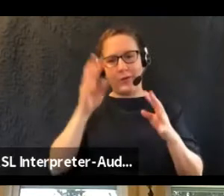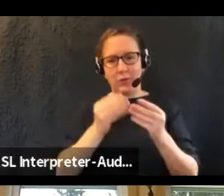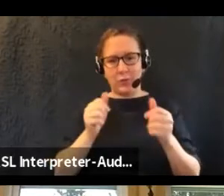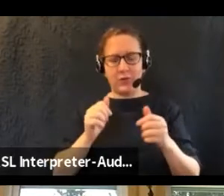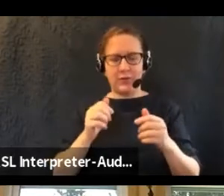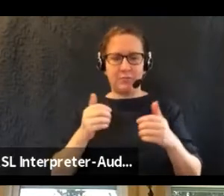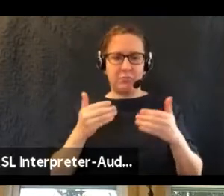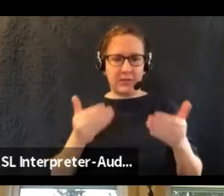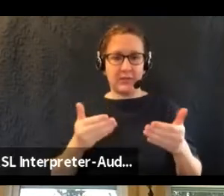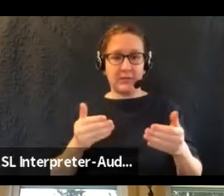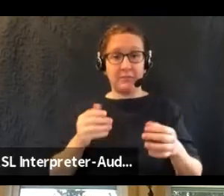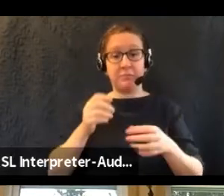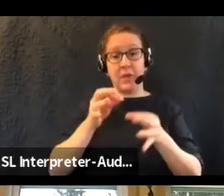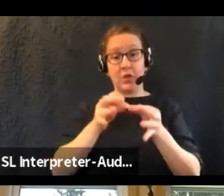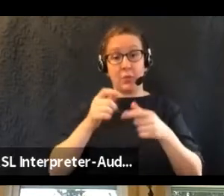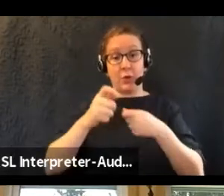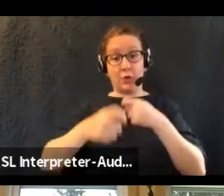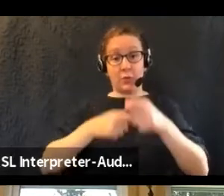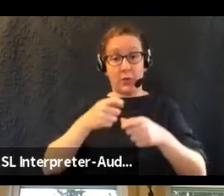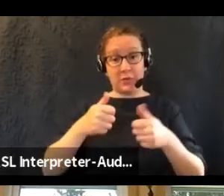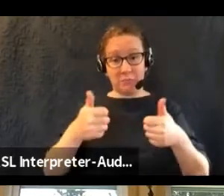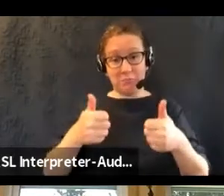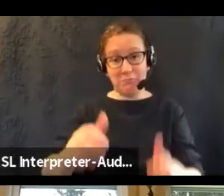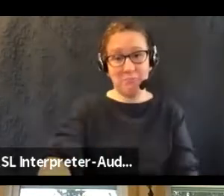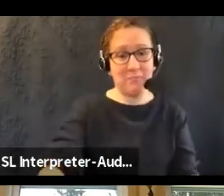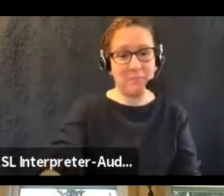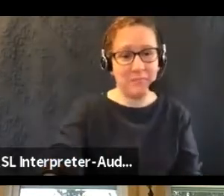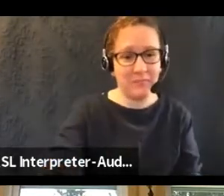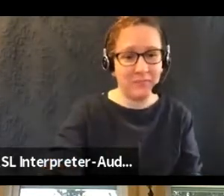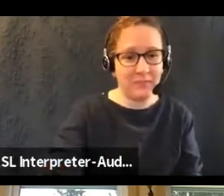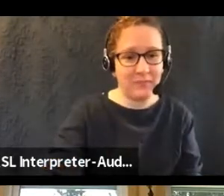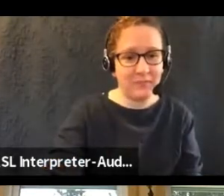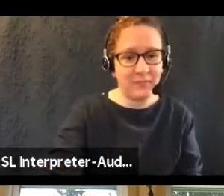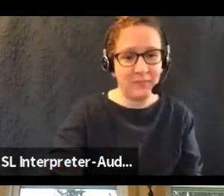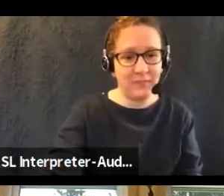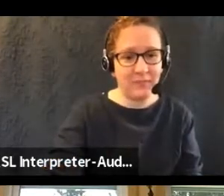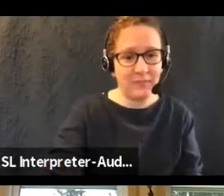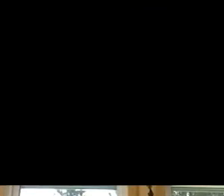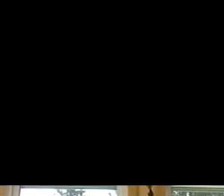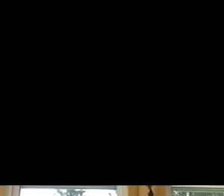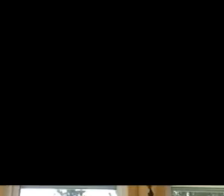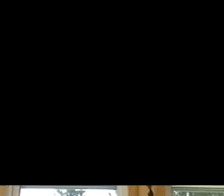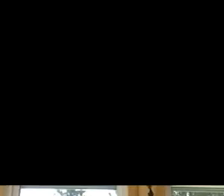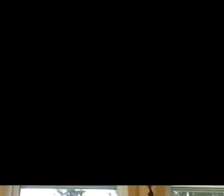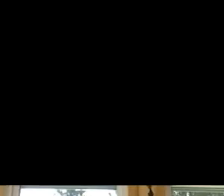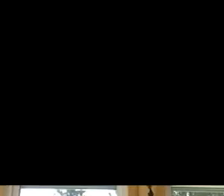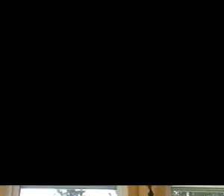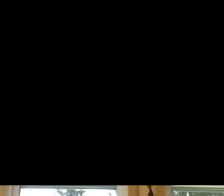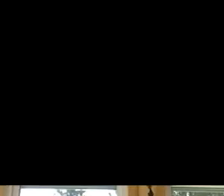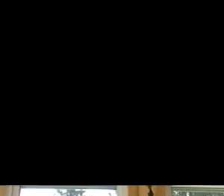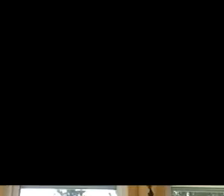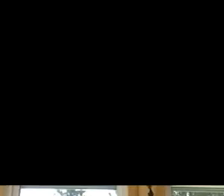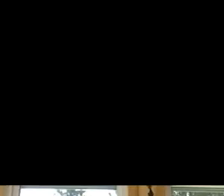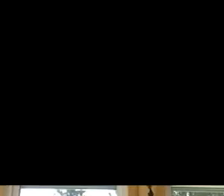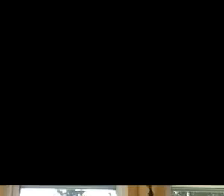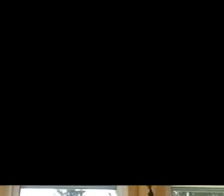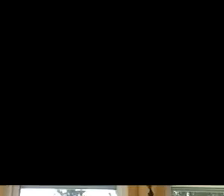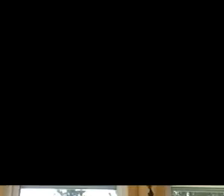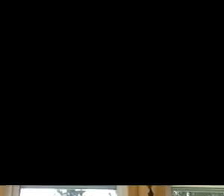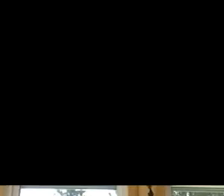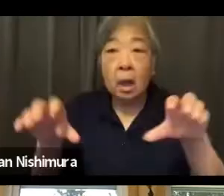of collaboration is extremely important, needs to be done with great intention, including